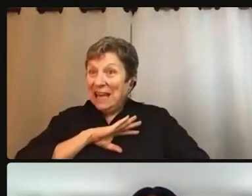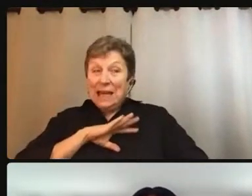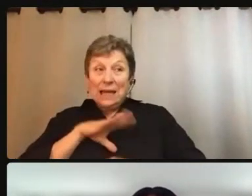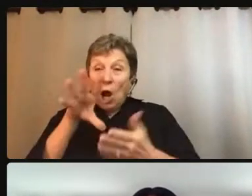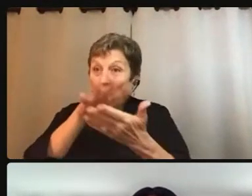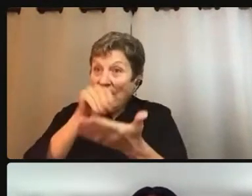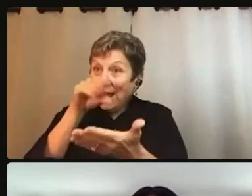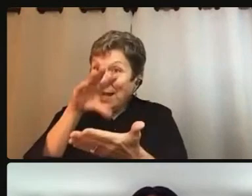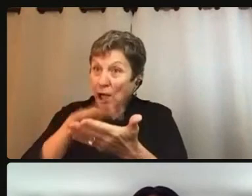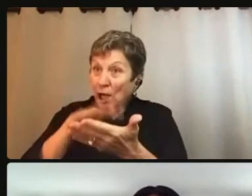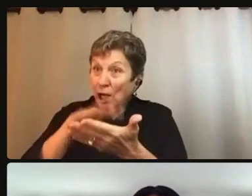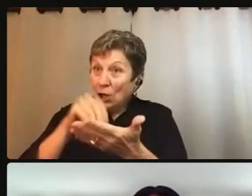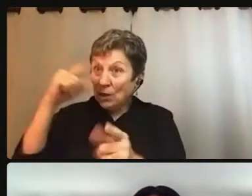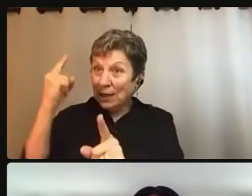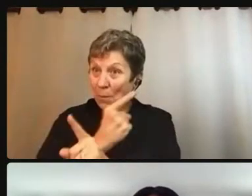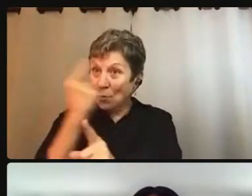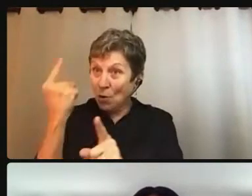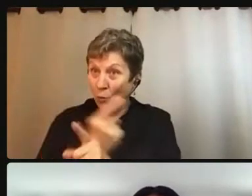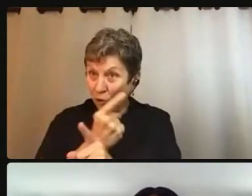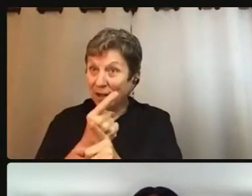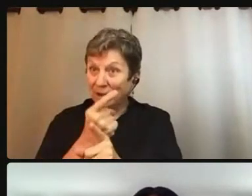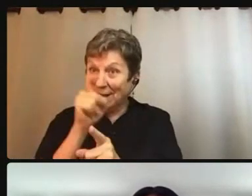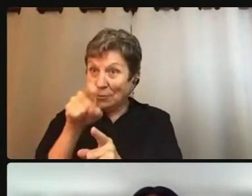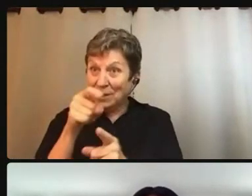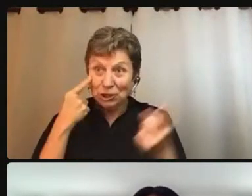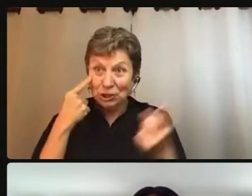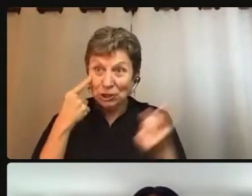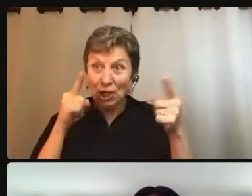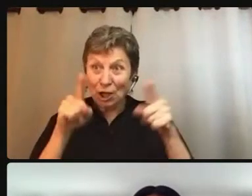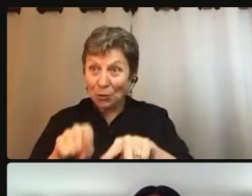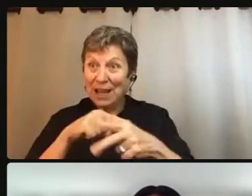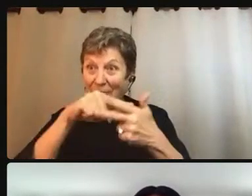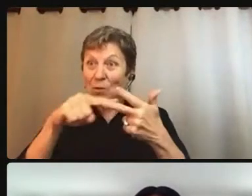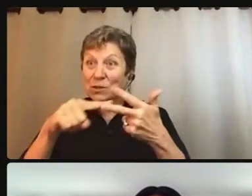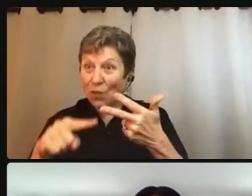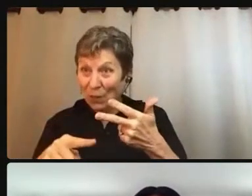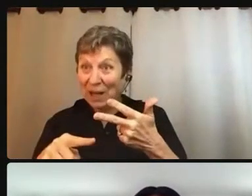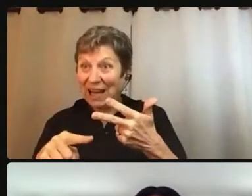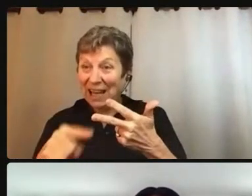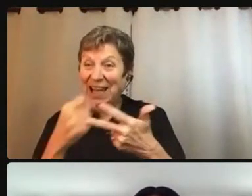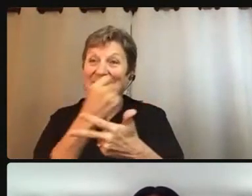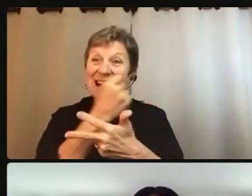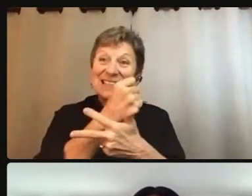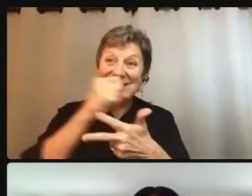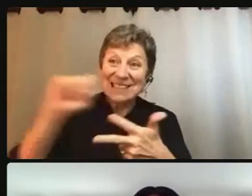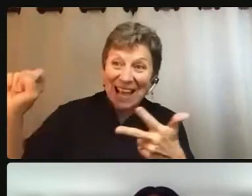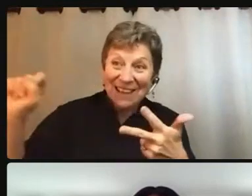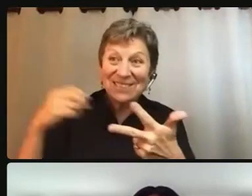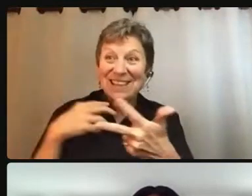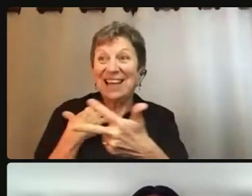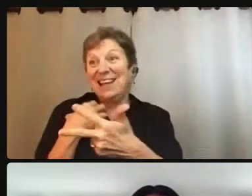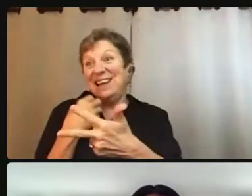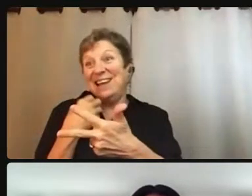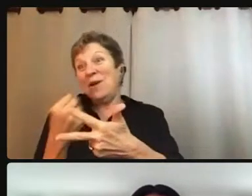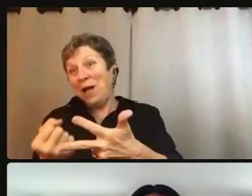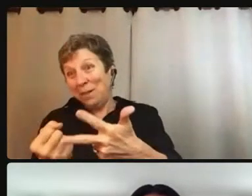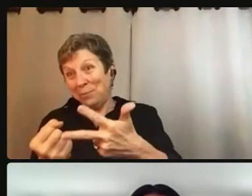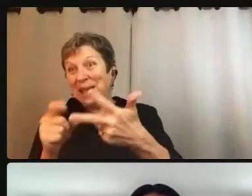STUDENTS LEARNING WHAT THEY SHOULD BE.